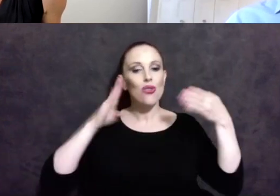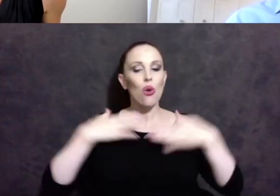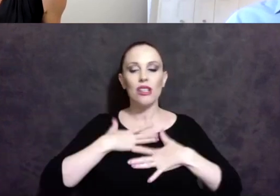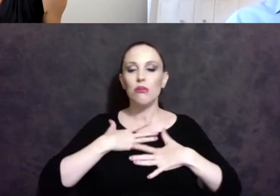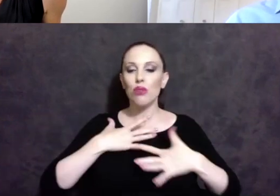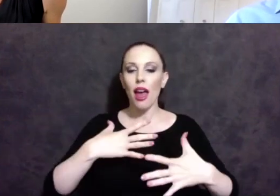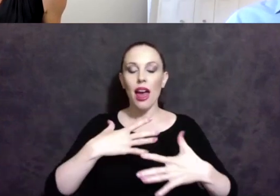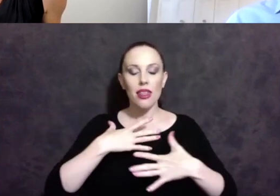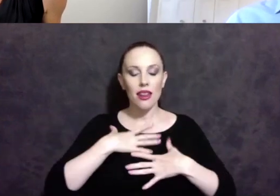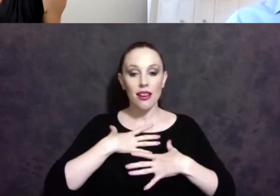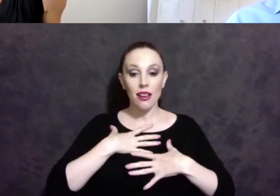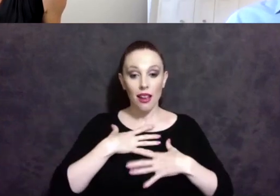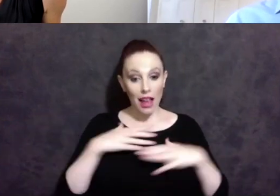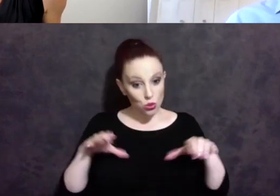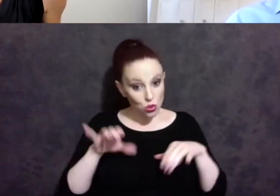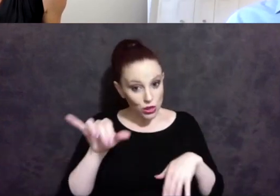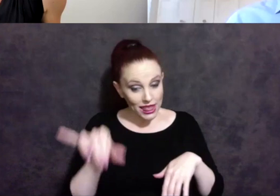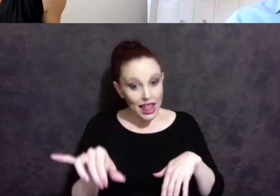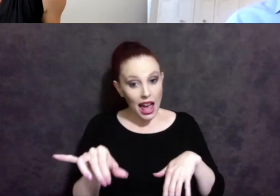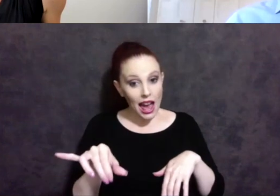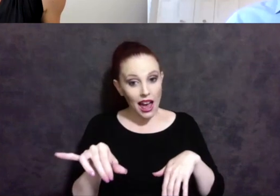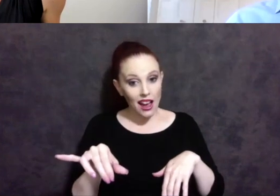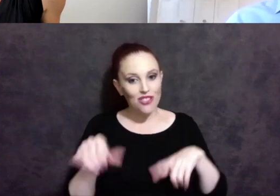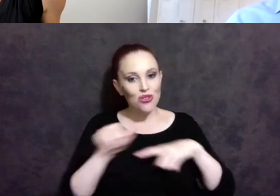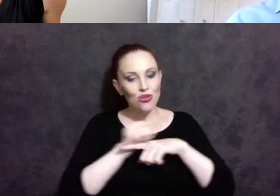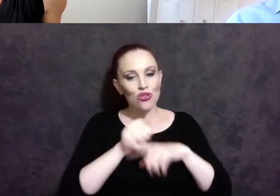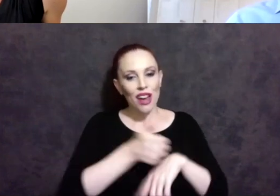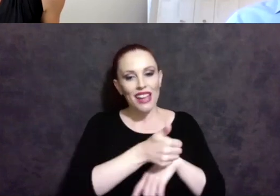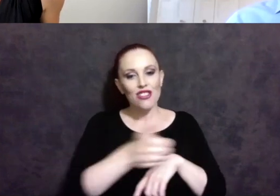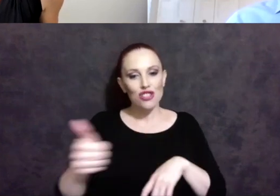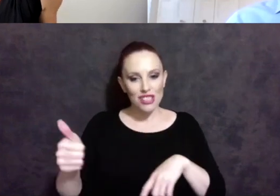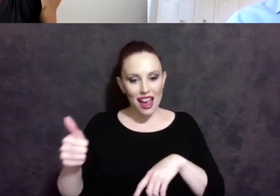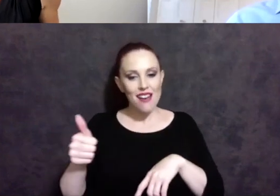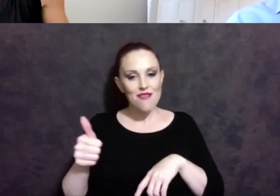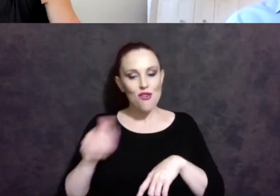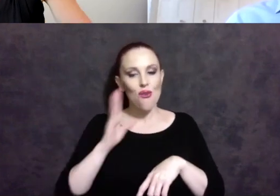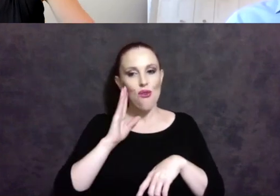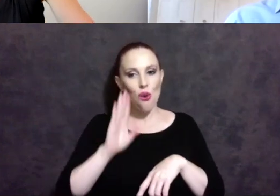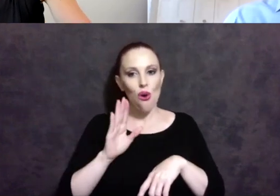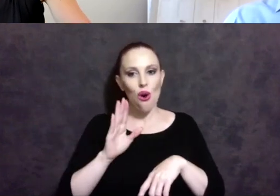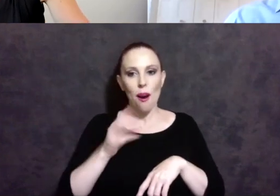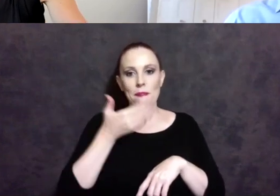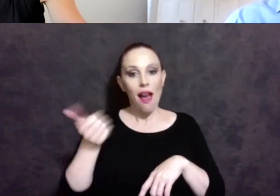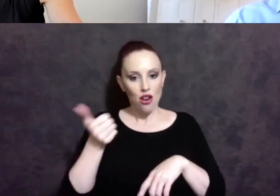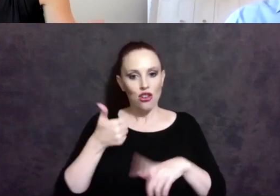in doing so, you train yourself for greater self regulation. For me, that was the beginning